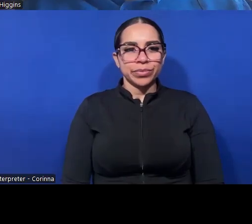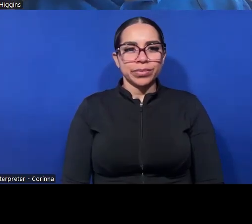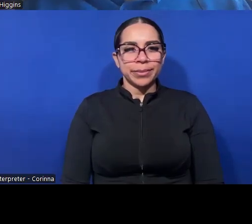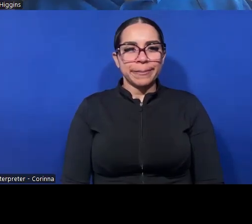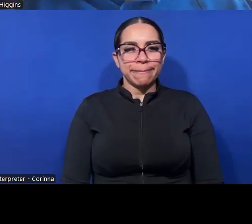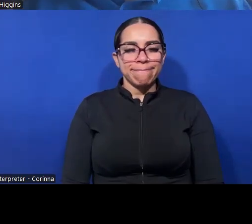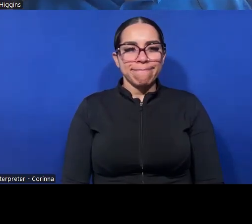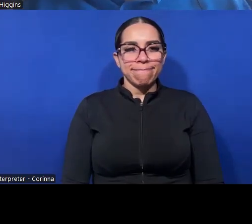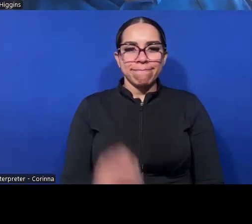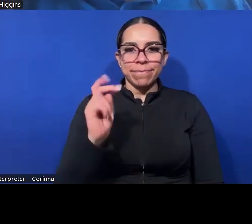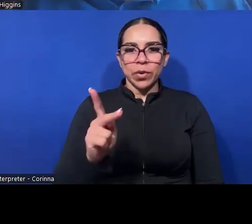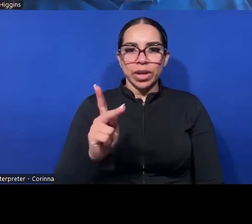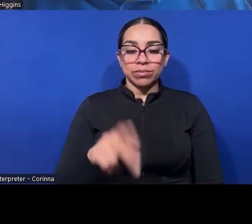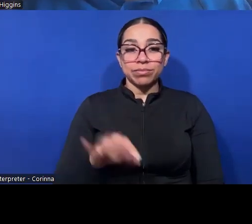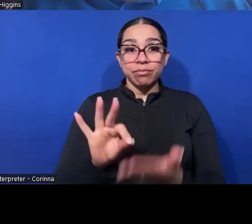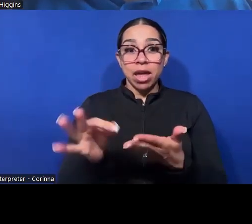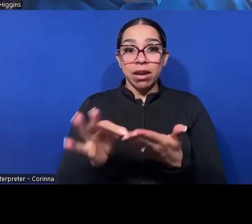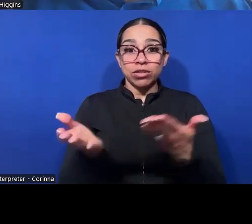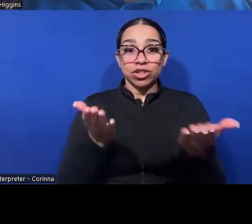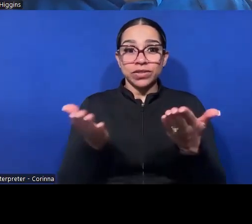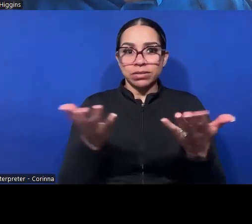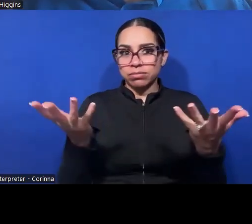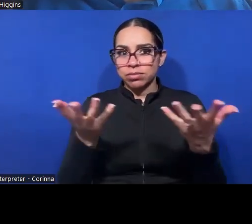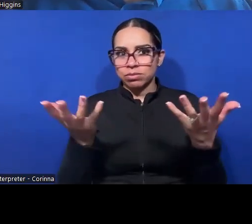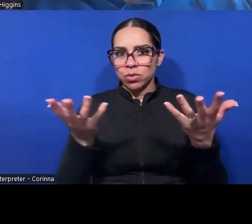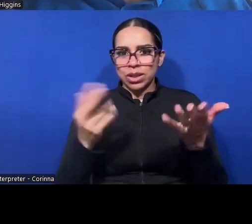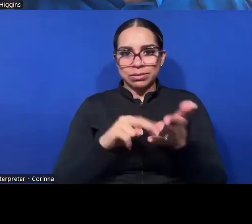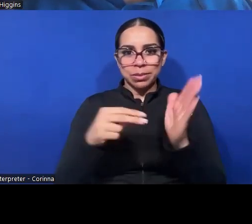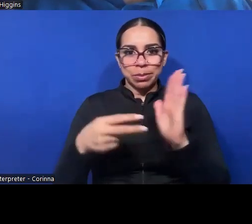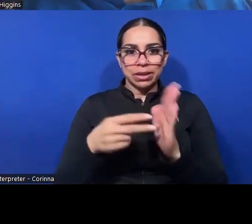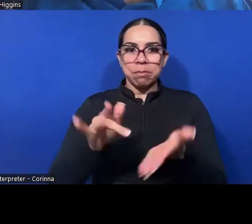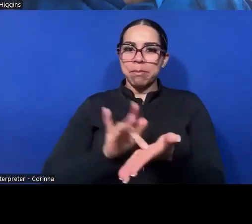Okay. Medi-Cal services. What does medical necessity means?